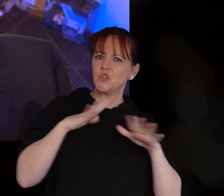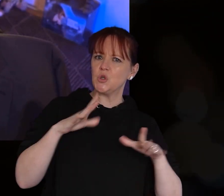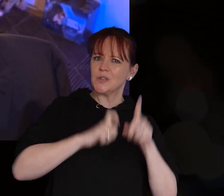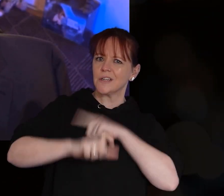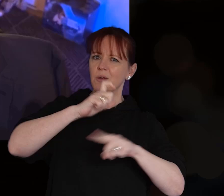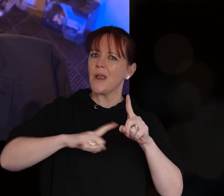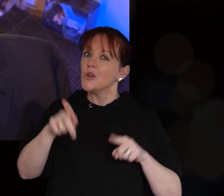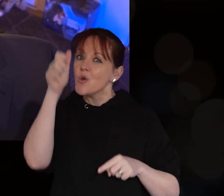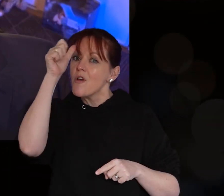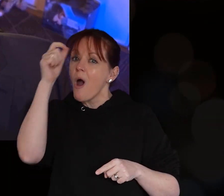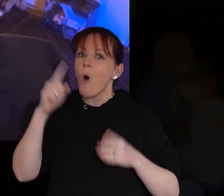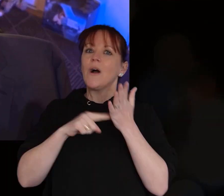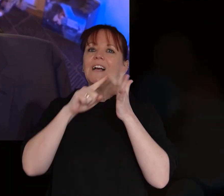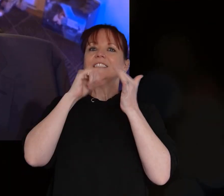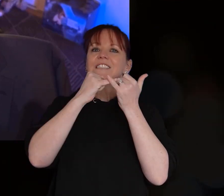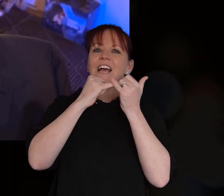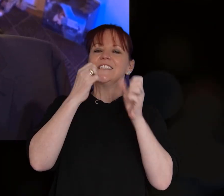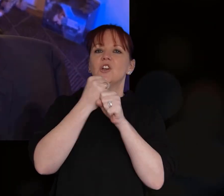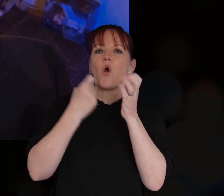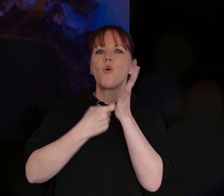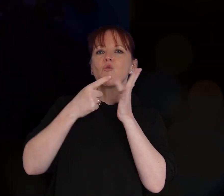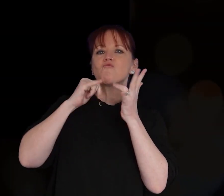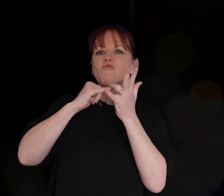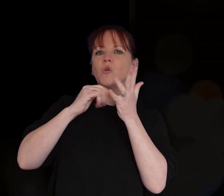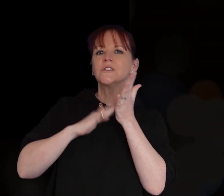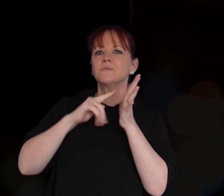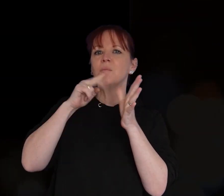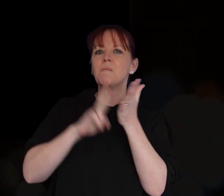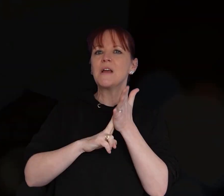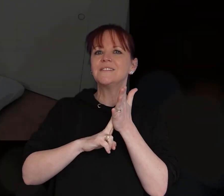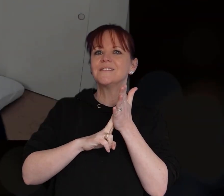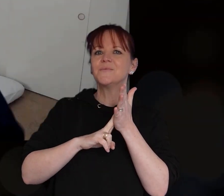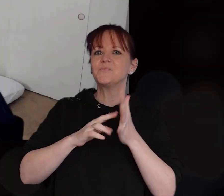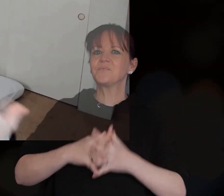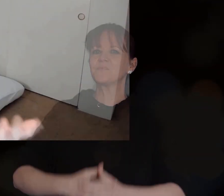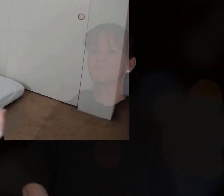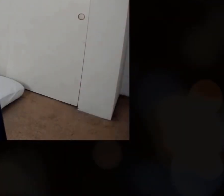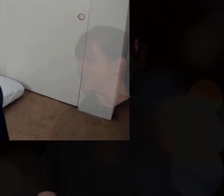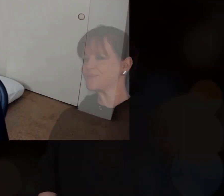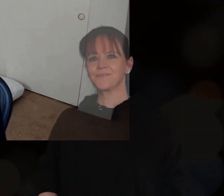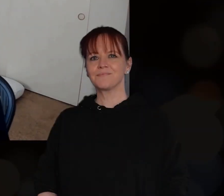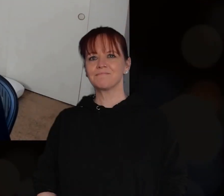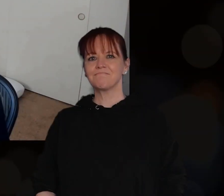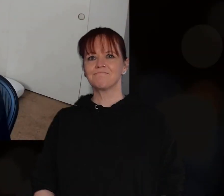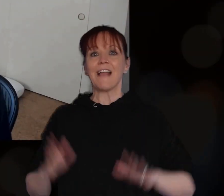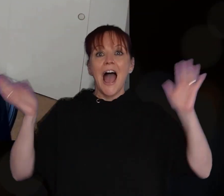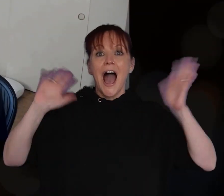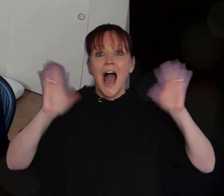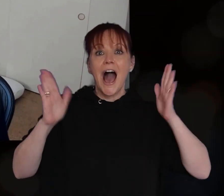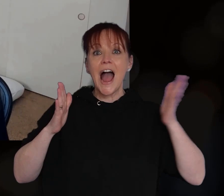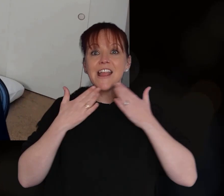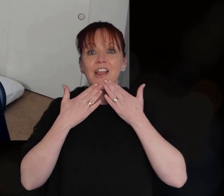You know them and love them, Tess Grossman. Hello and thank you Steve and the GAconf for having me today.